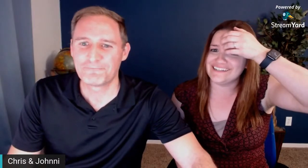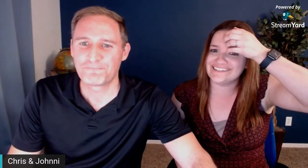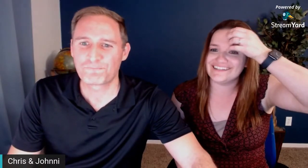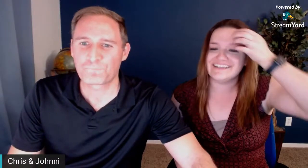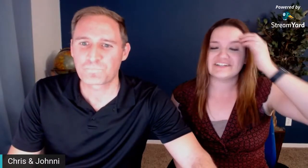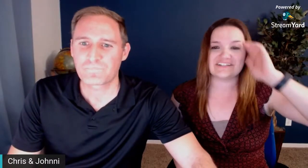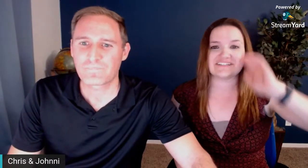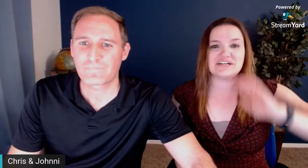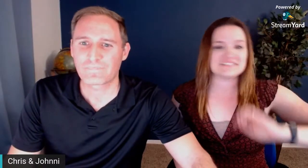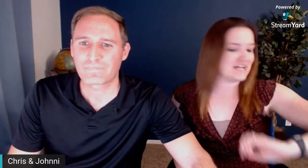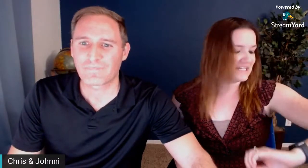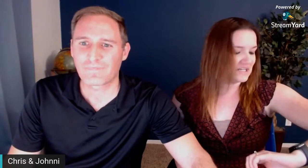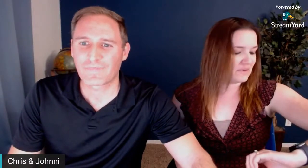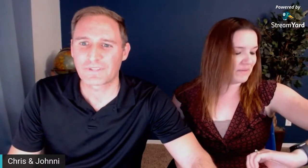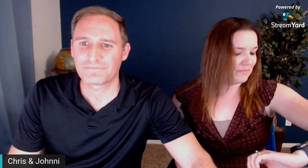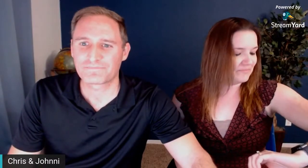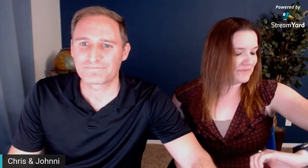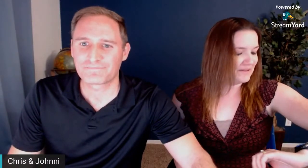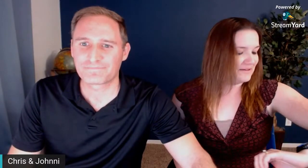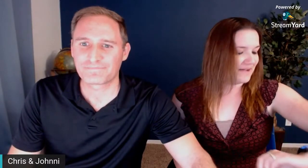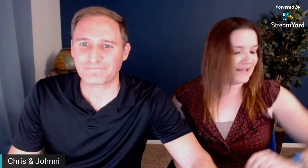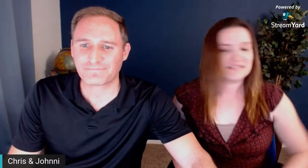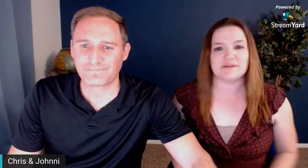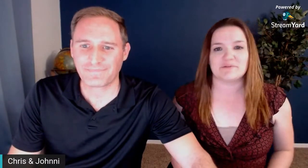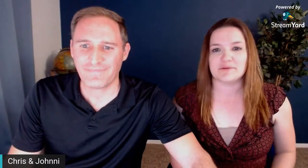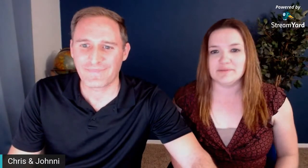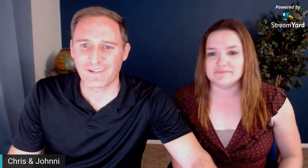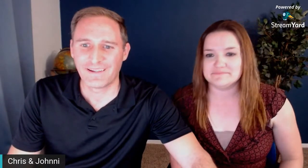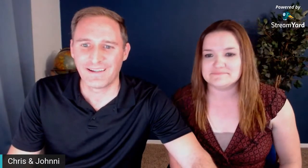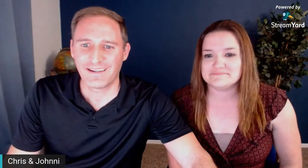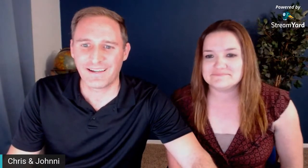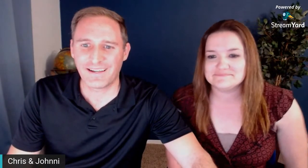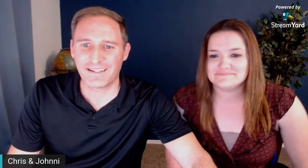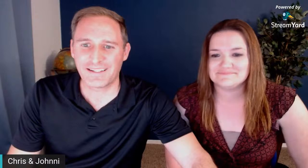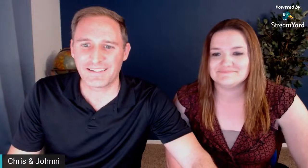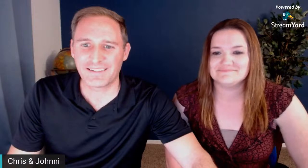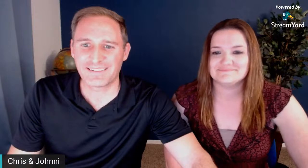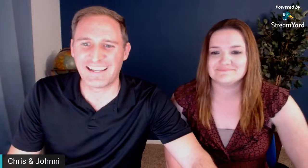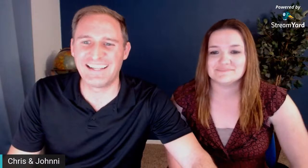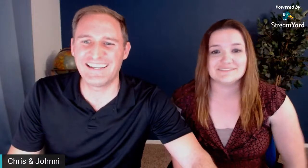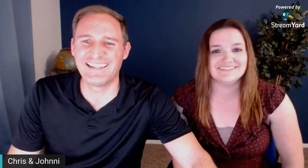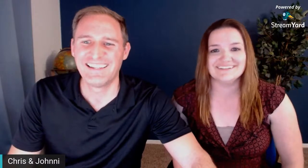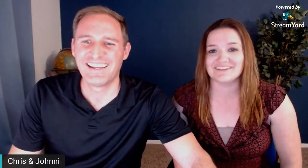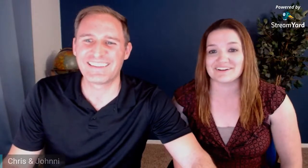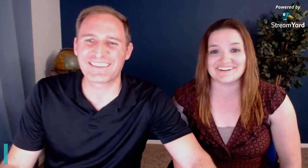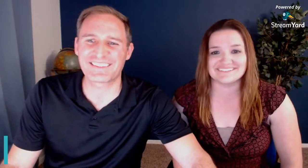and she saw a sign didn't know what it meant i'd explained to her whitman uh i think this